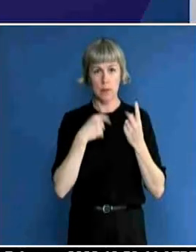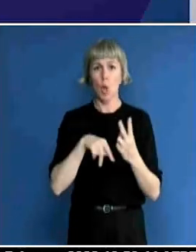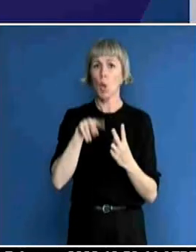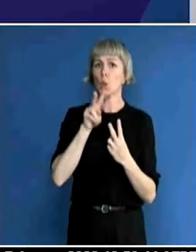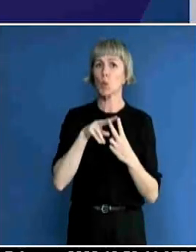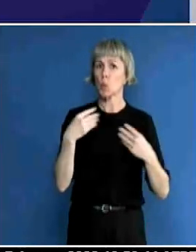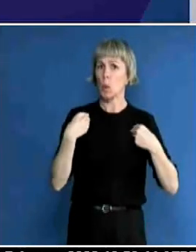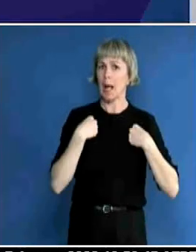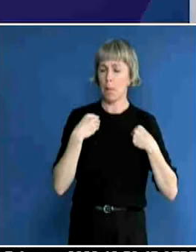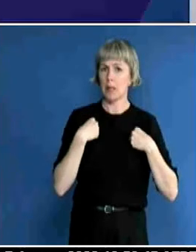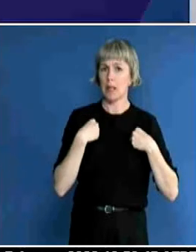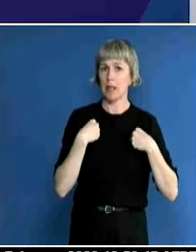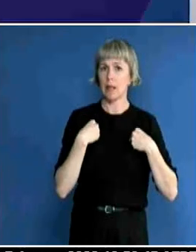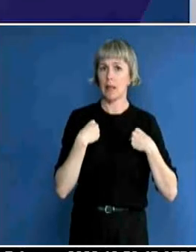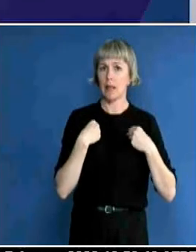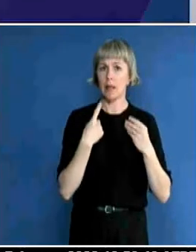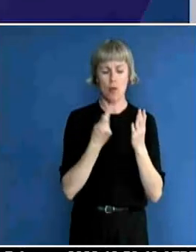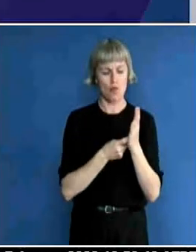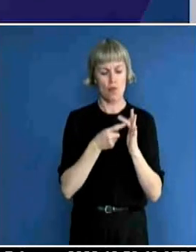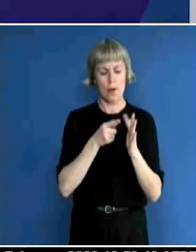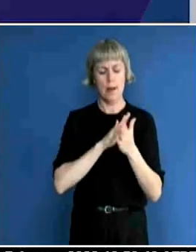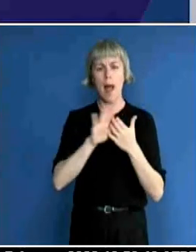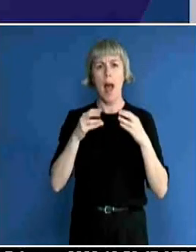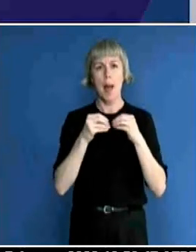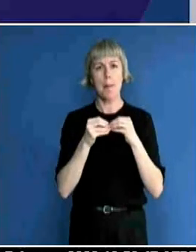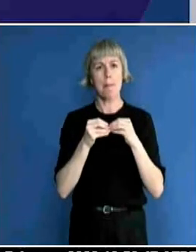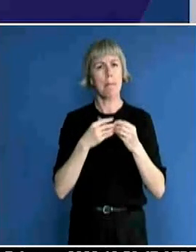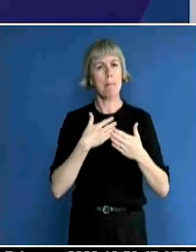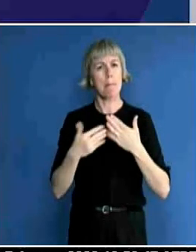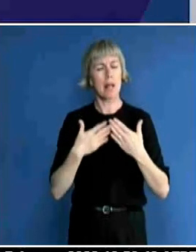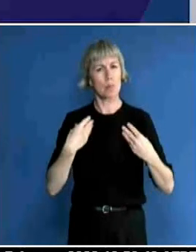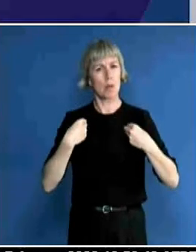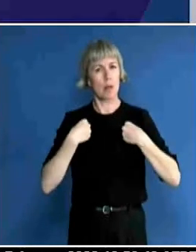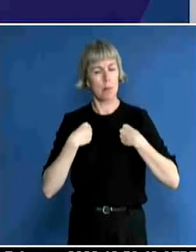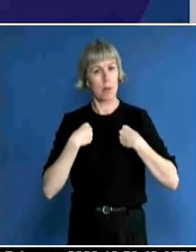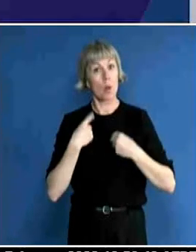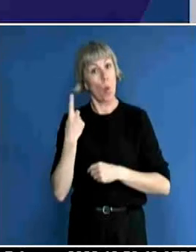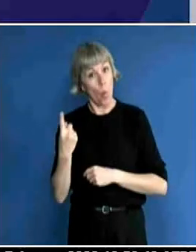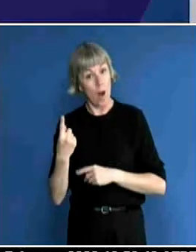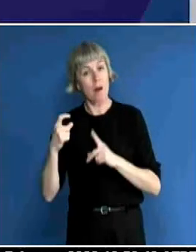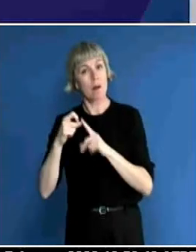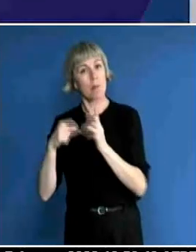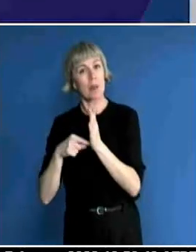One is Rehab Management Holdings Proprietary Limited which is now Arriba Group Proprietary